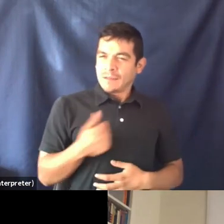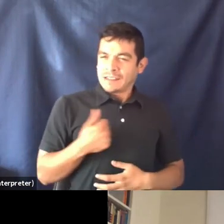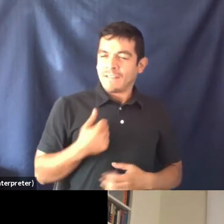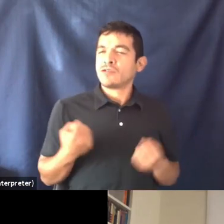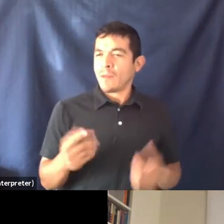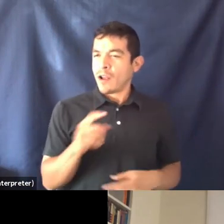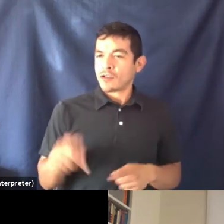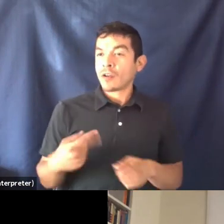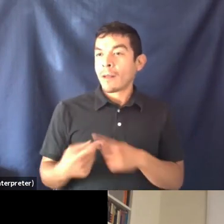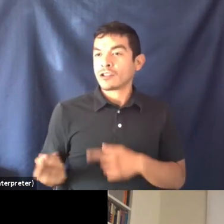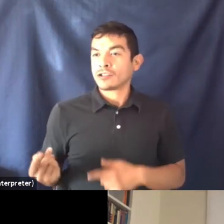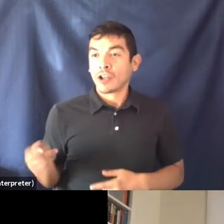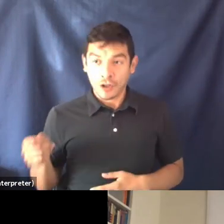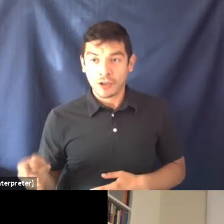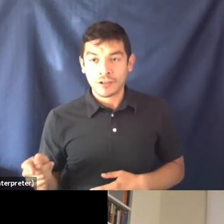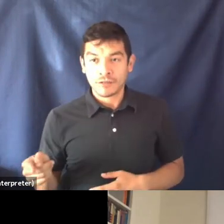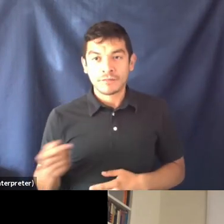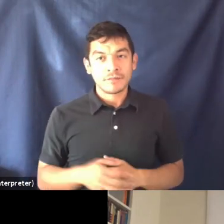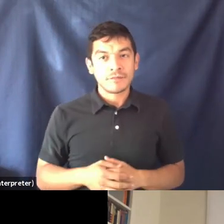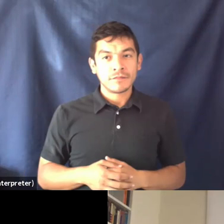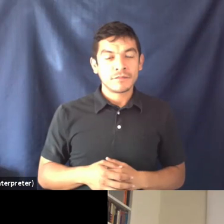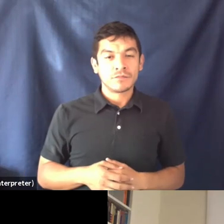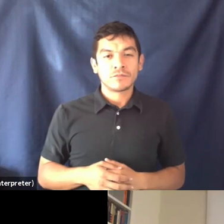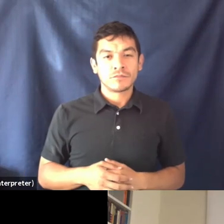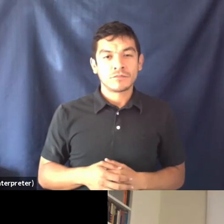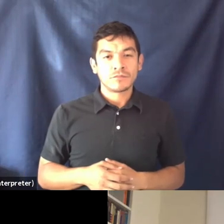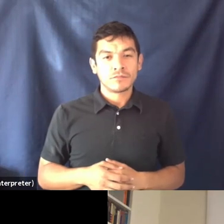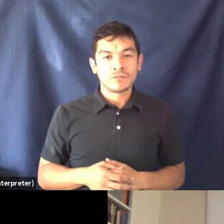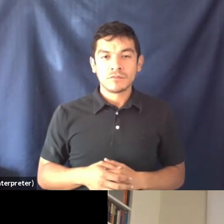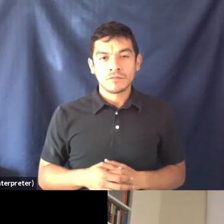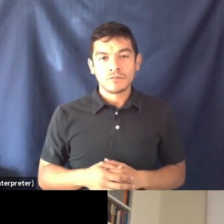and, you know, you, the idea of letting that go I guess,